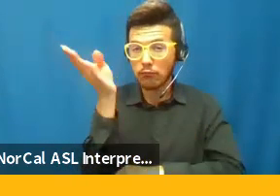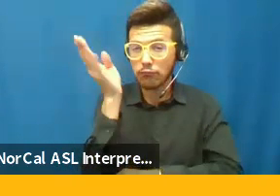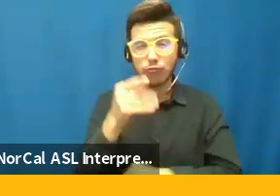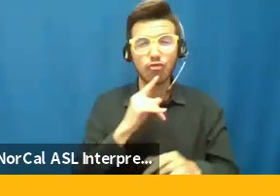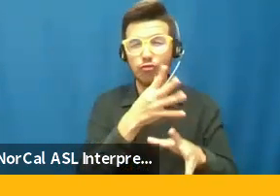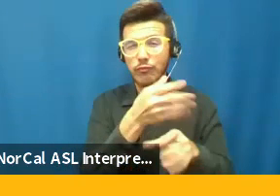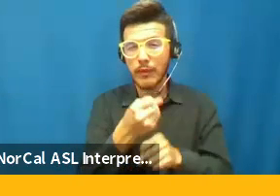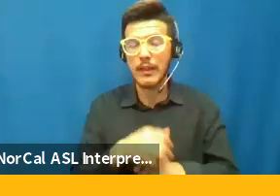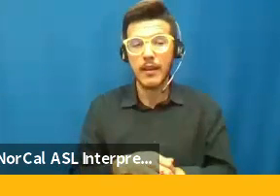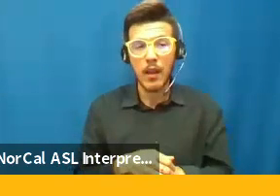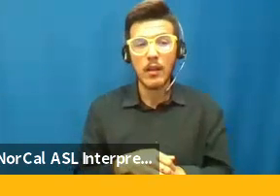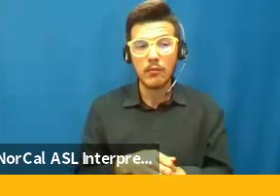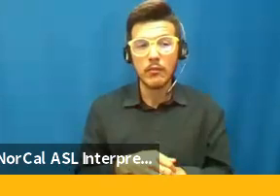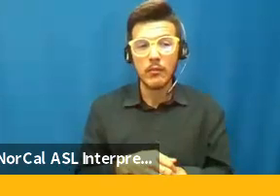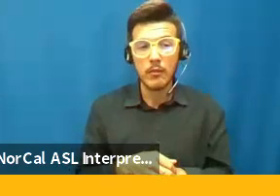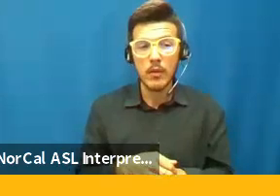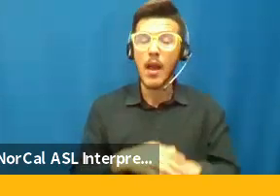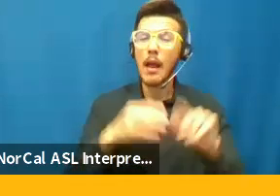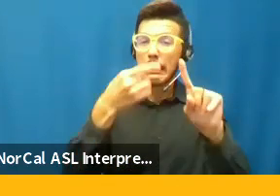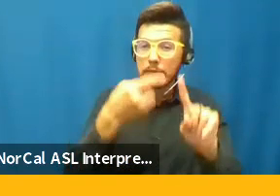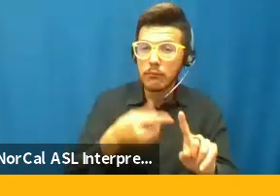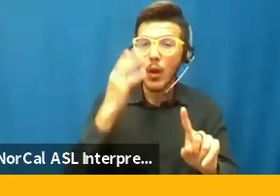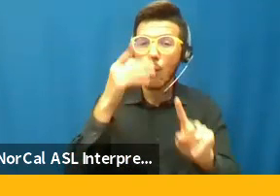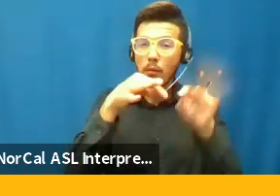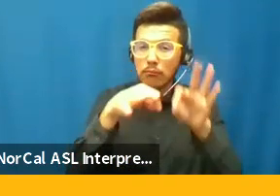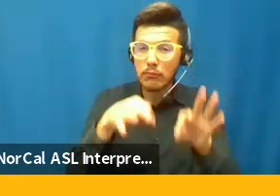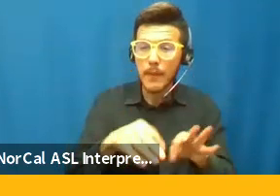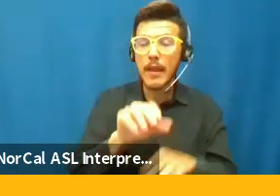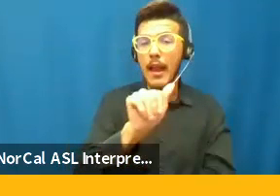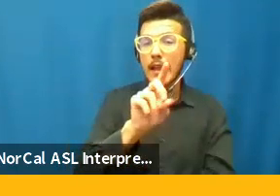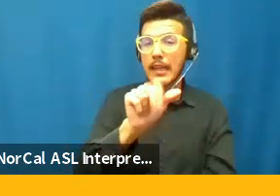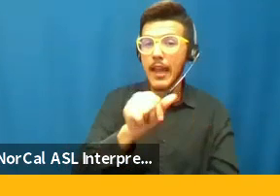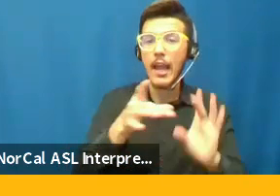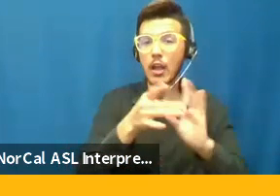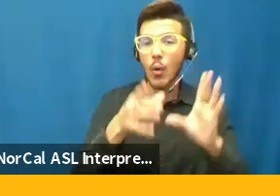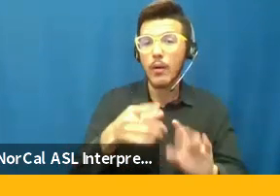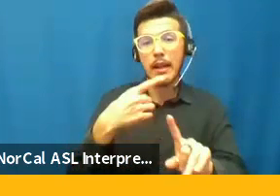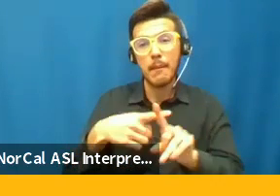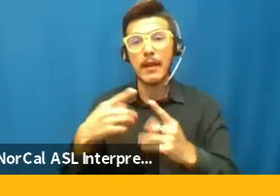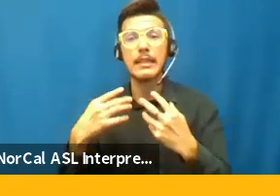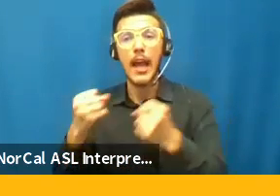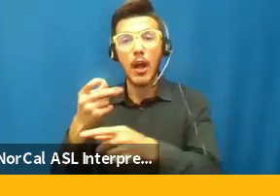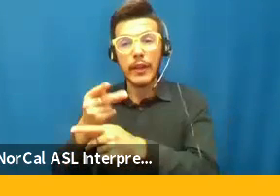I'll be going over describing the ADA coordinators as well as the healthcare organizations that they